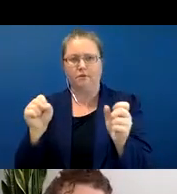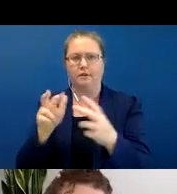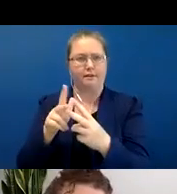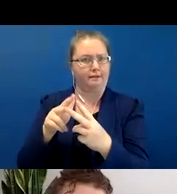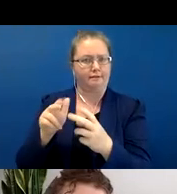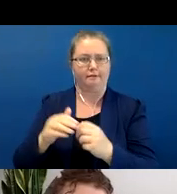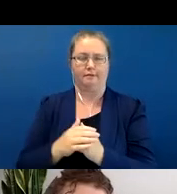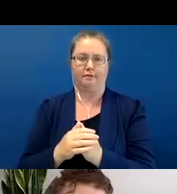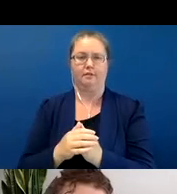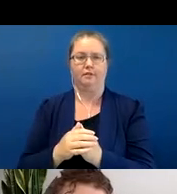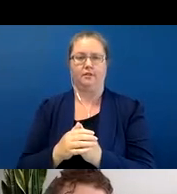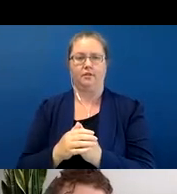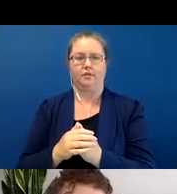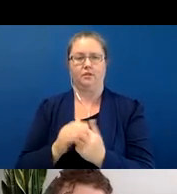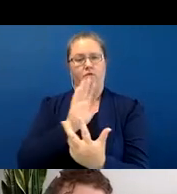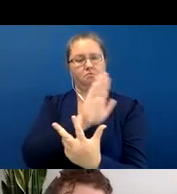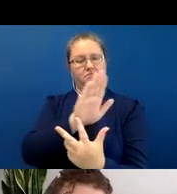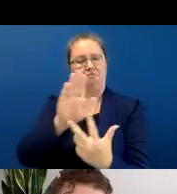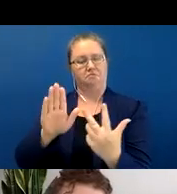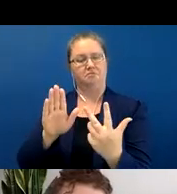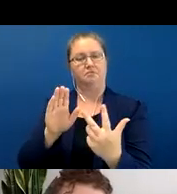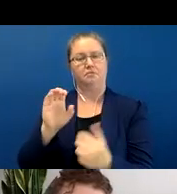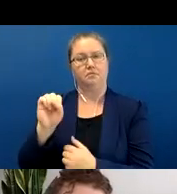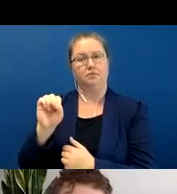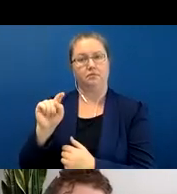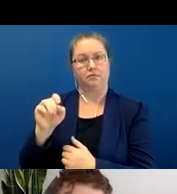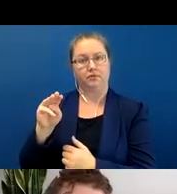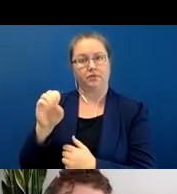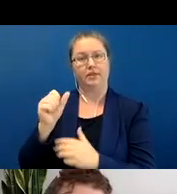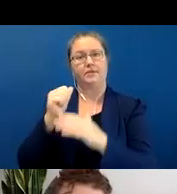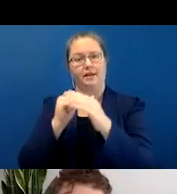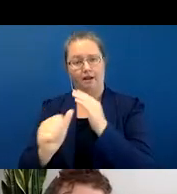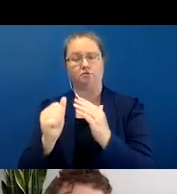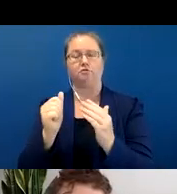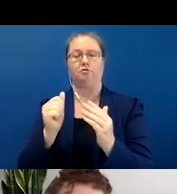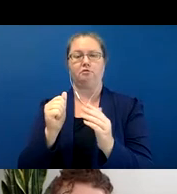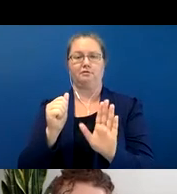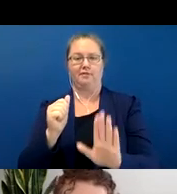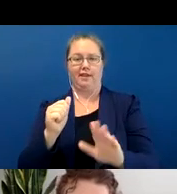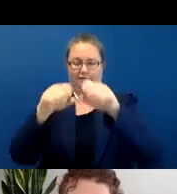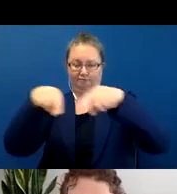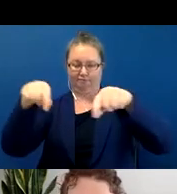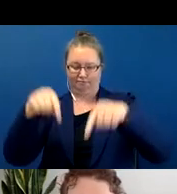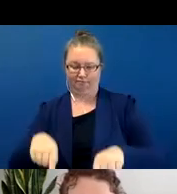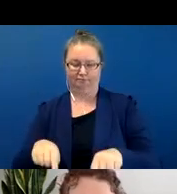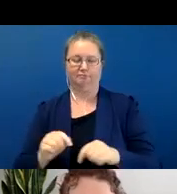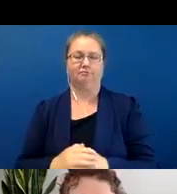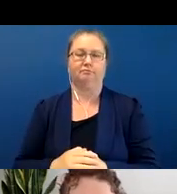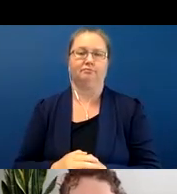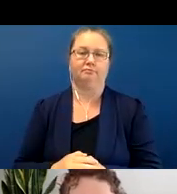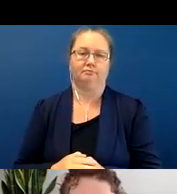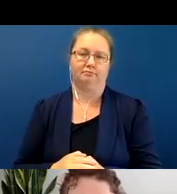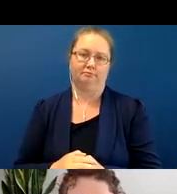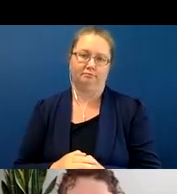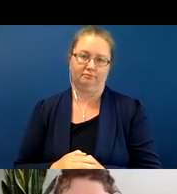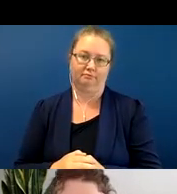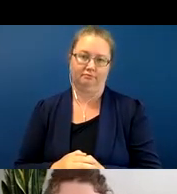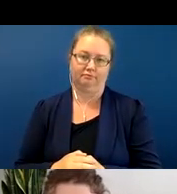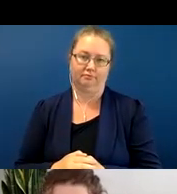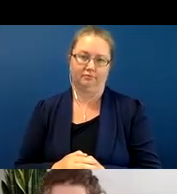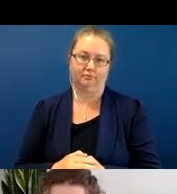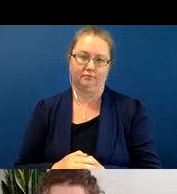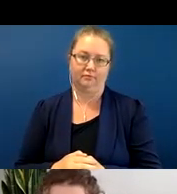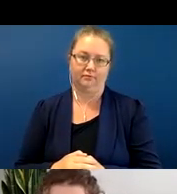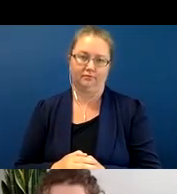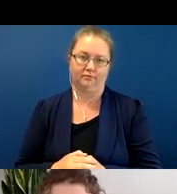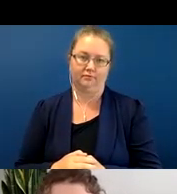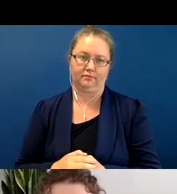types of stems would go under these inherent properties.